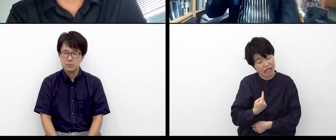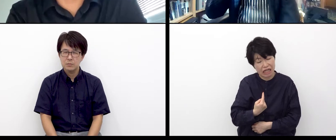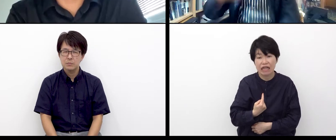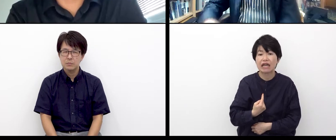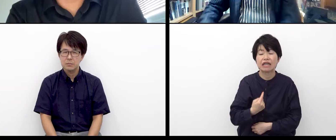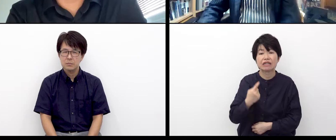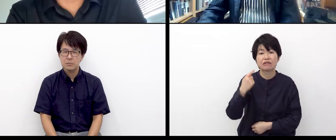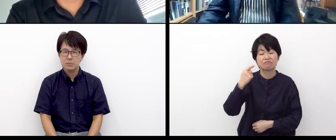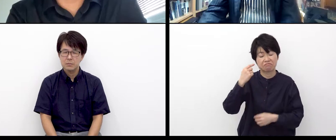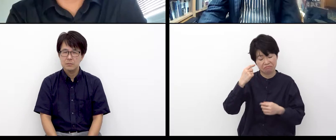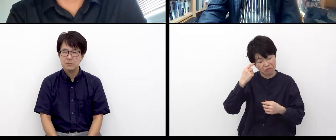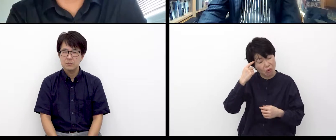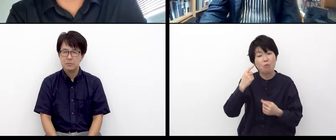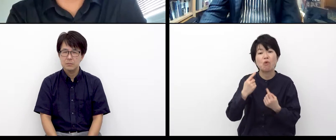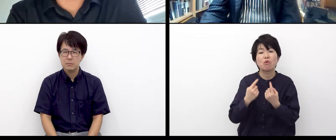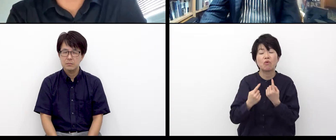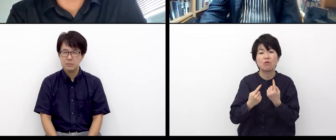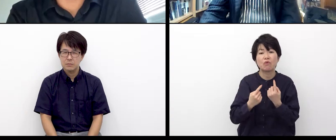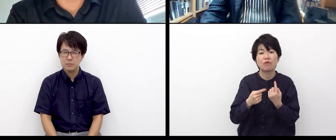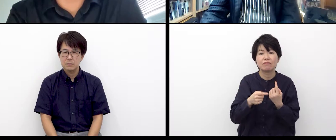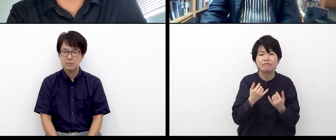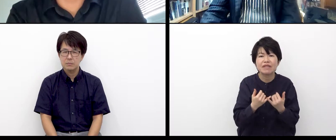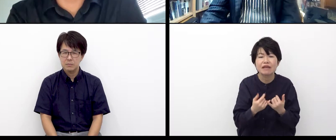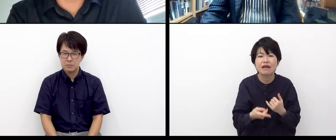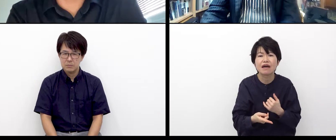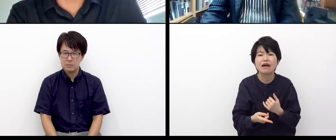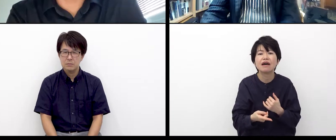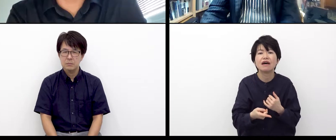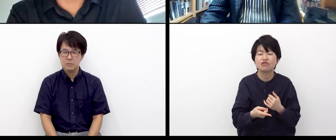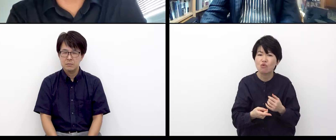I felt a little worried that it doesn’t lead to